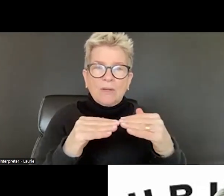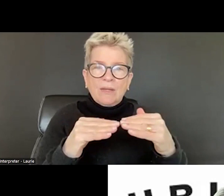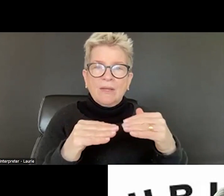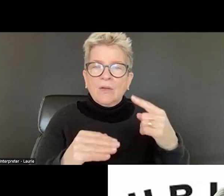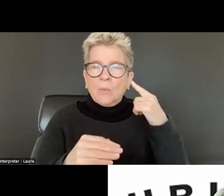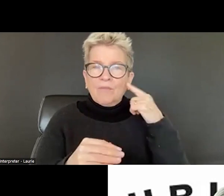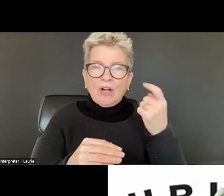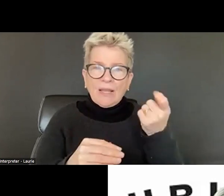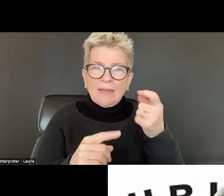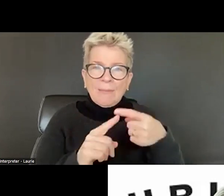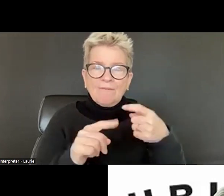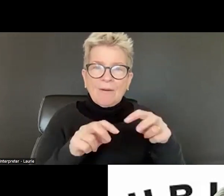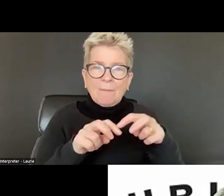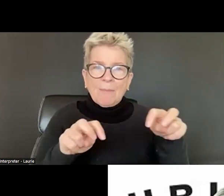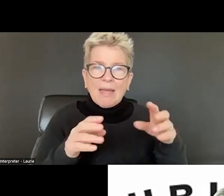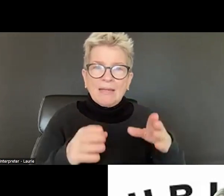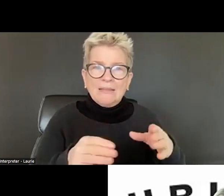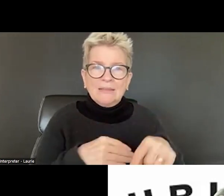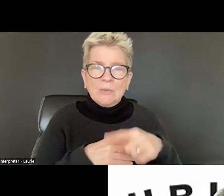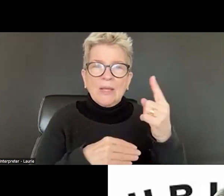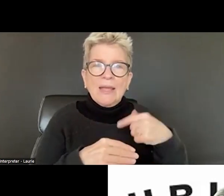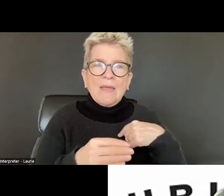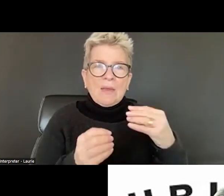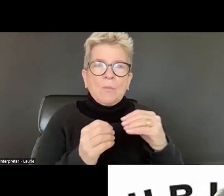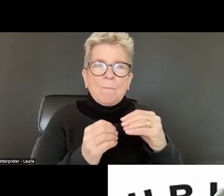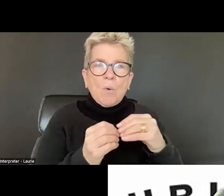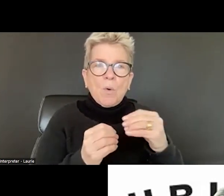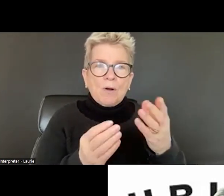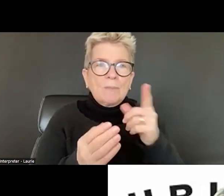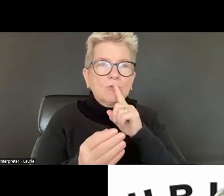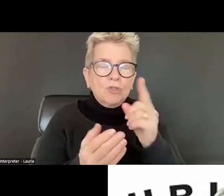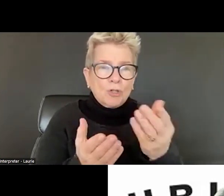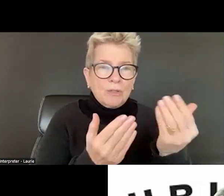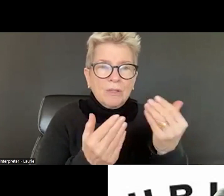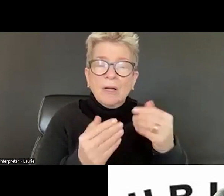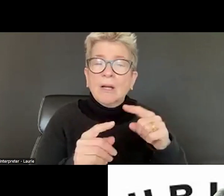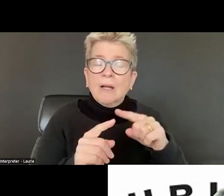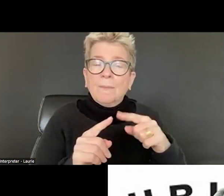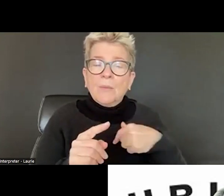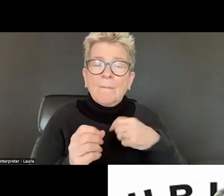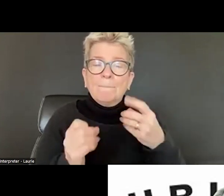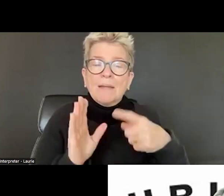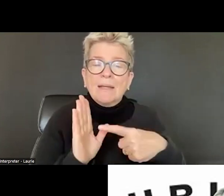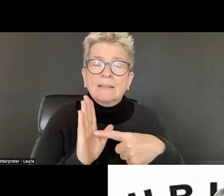our panelists today and probably some more but uh we have so many examples across the state of